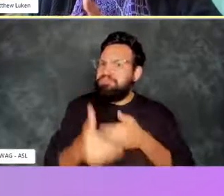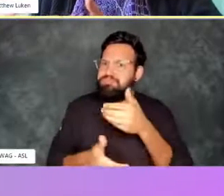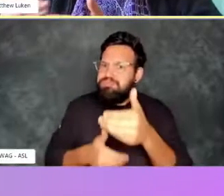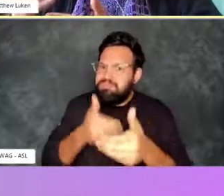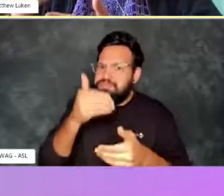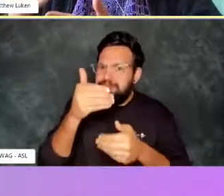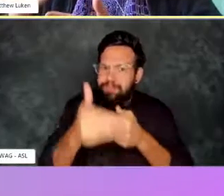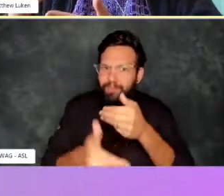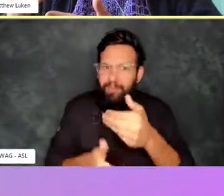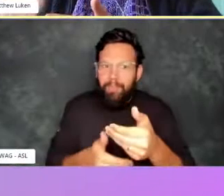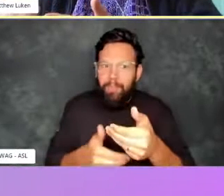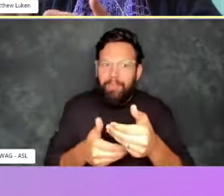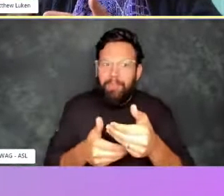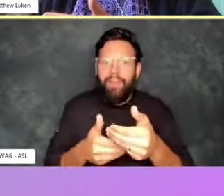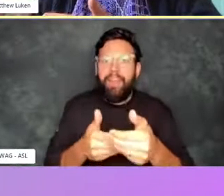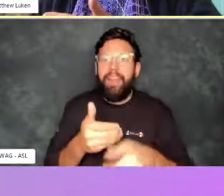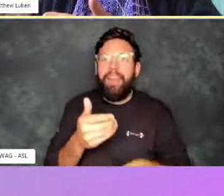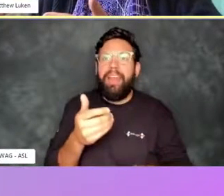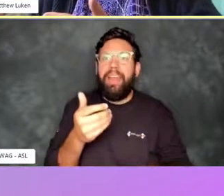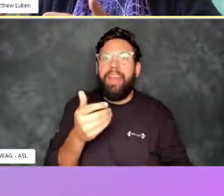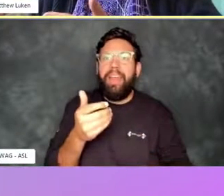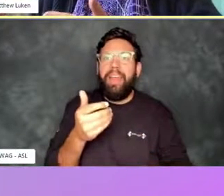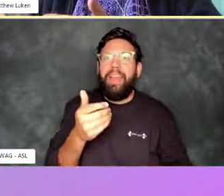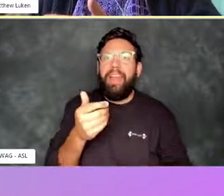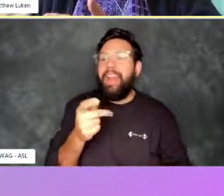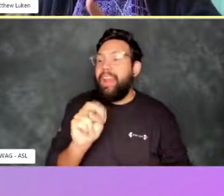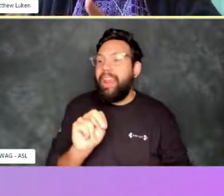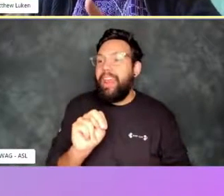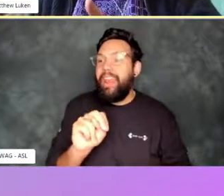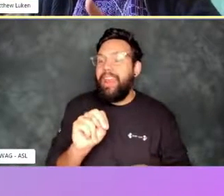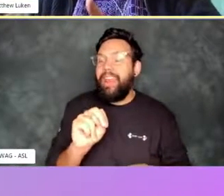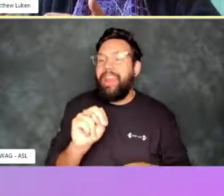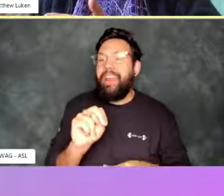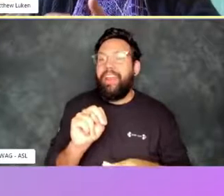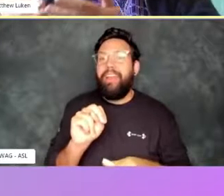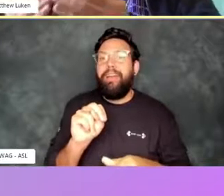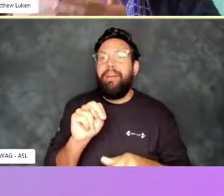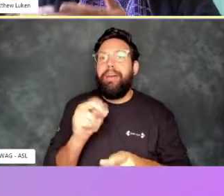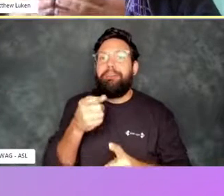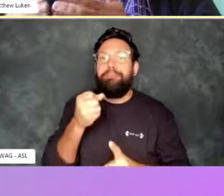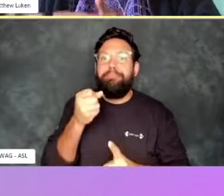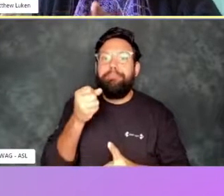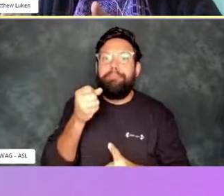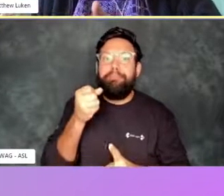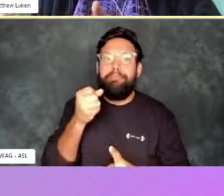that I work with that move through things, and that's great, they are making traction, but then, they stop